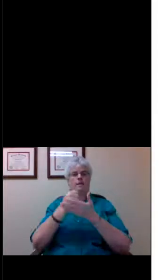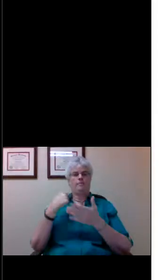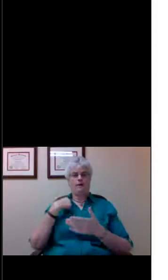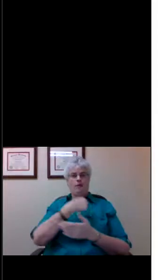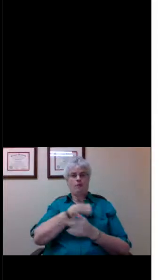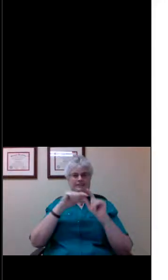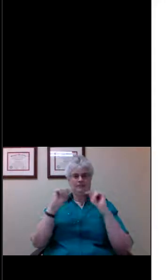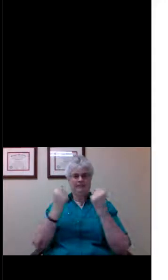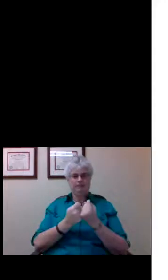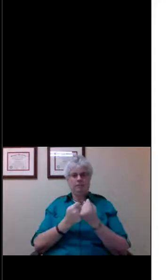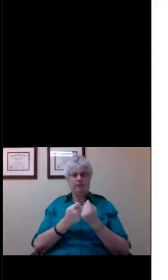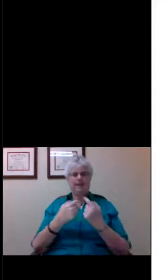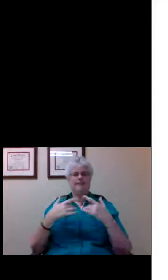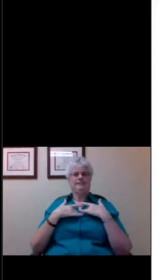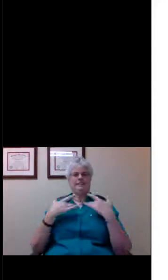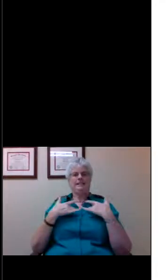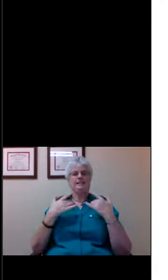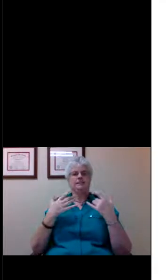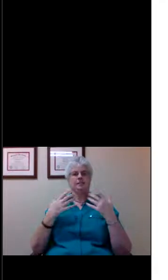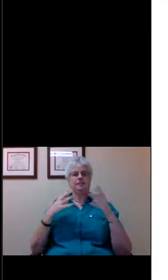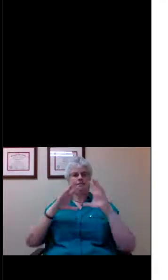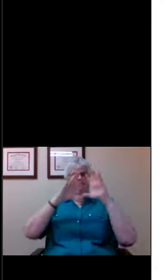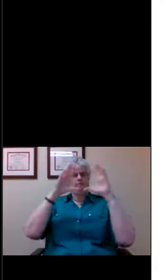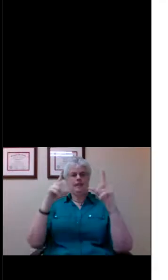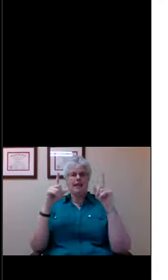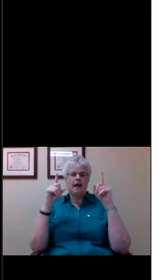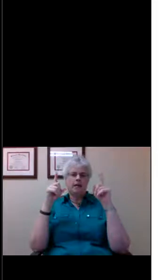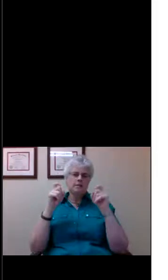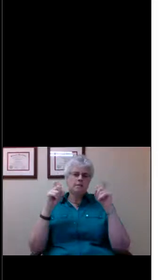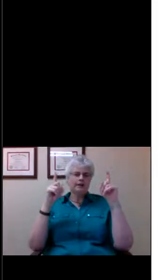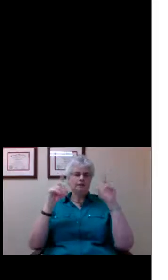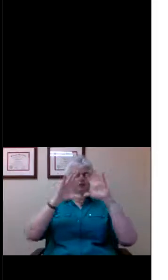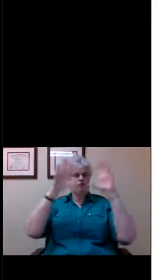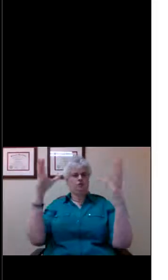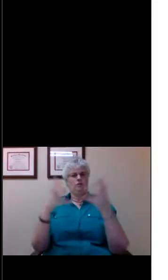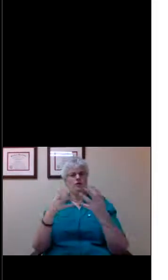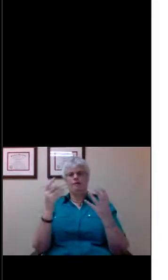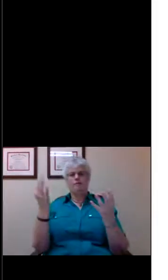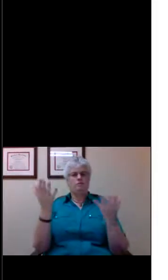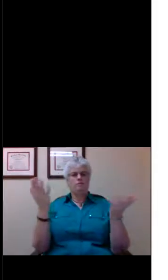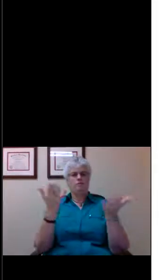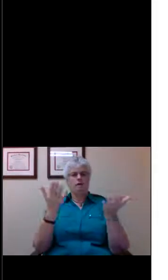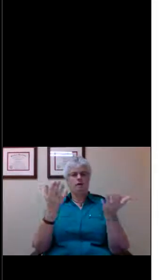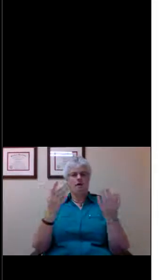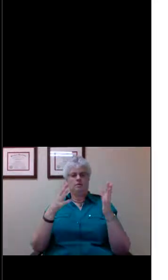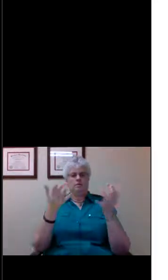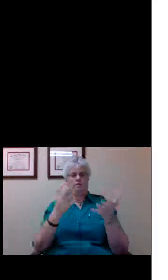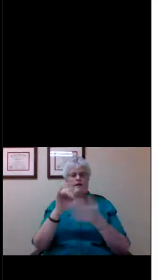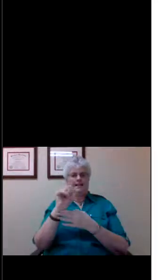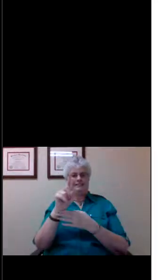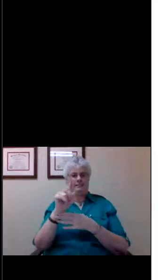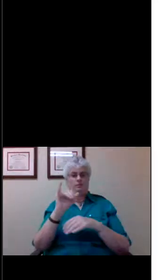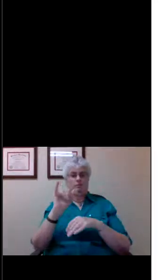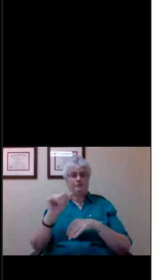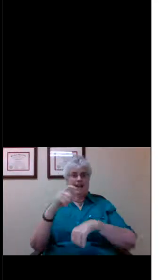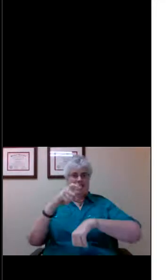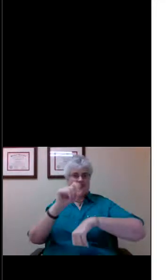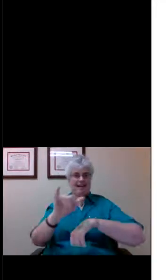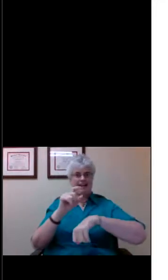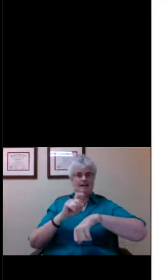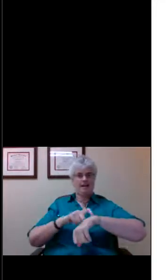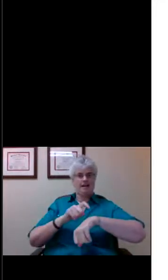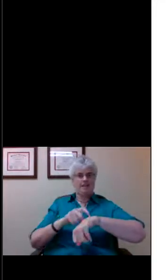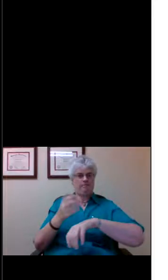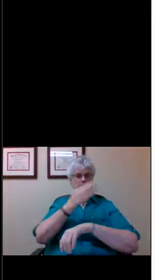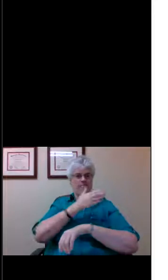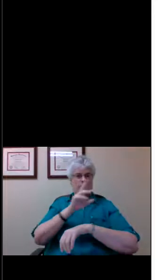that helped us as a team get a sense or a snapshot of what ISD was like at that